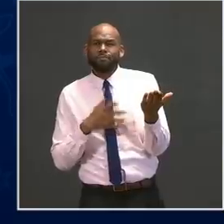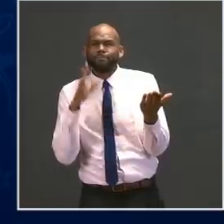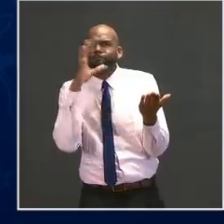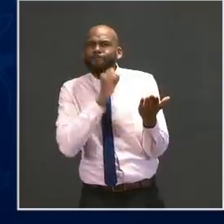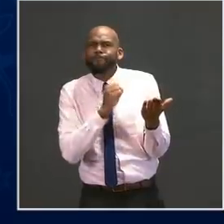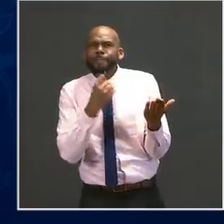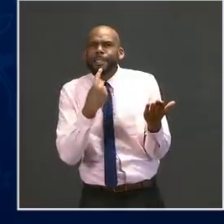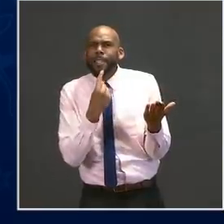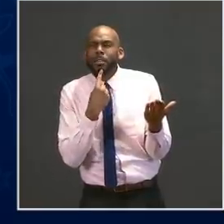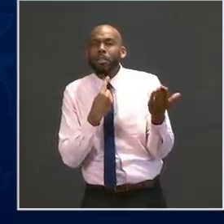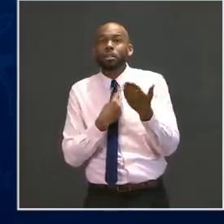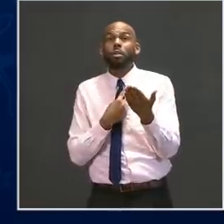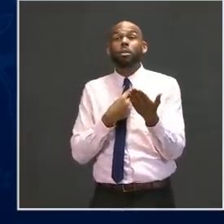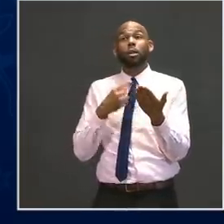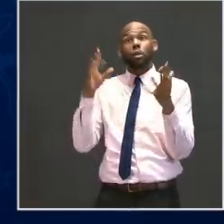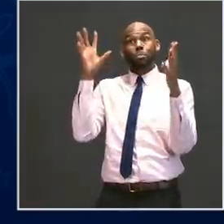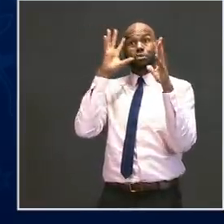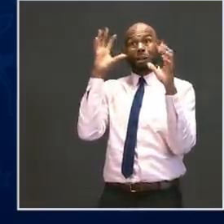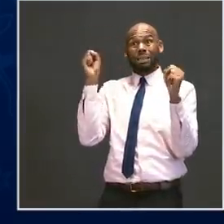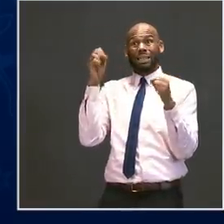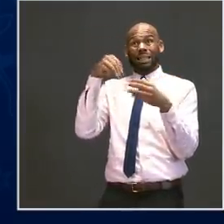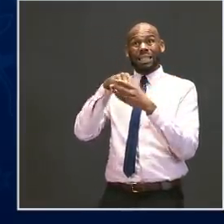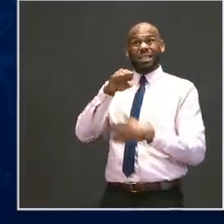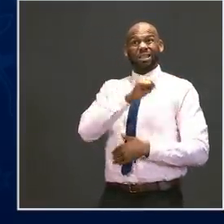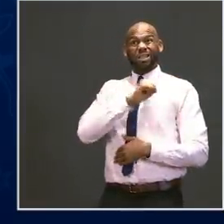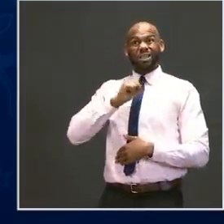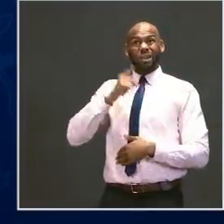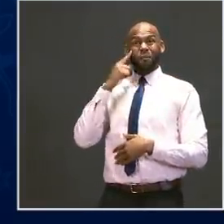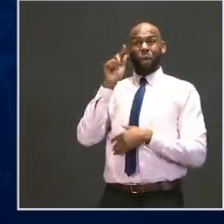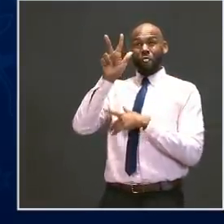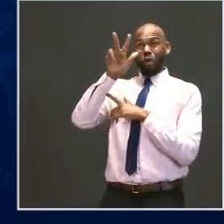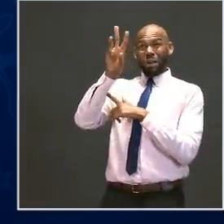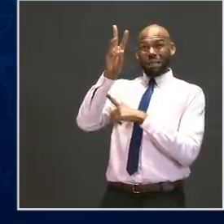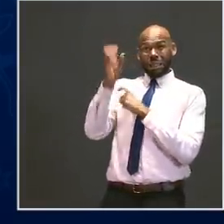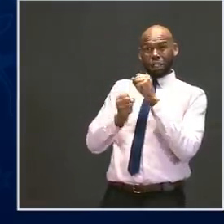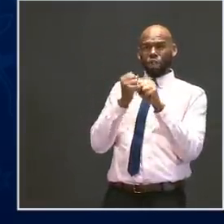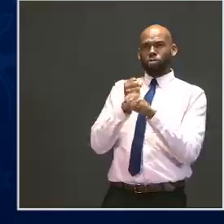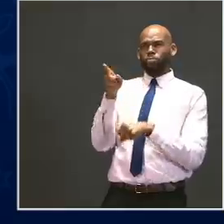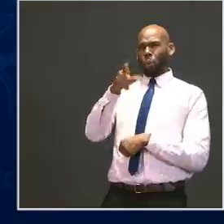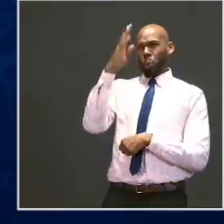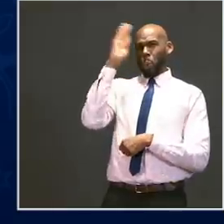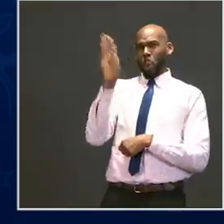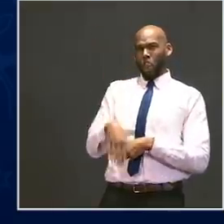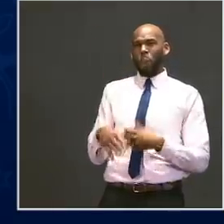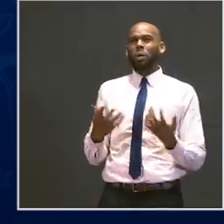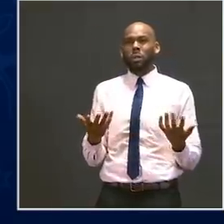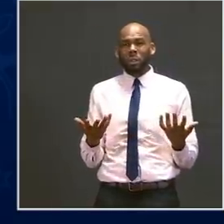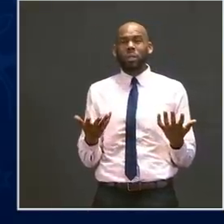the President was in the Senate for 36 years, as you all well know, and he certainly is an institutionalist